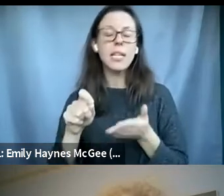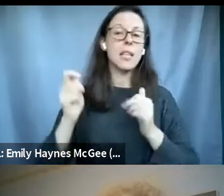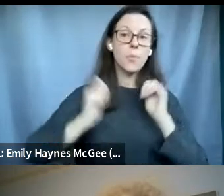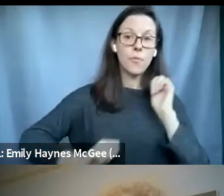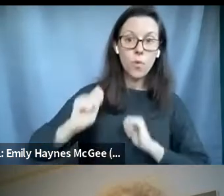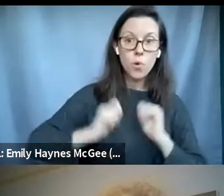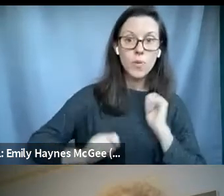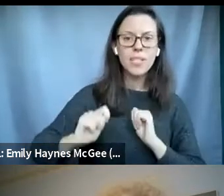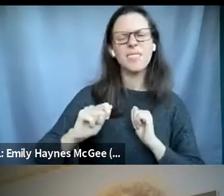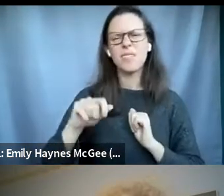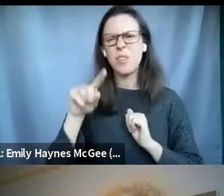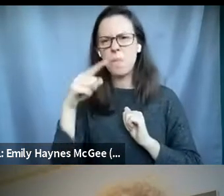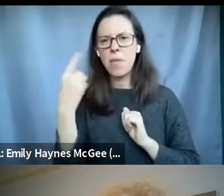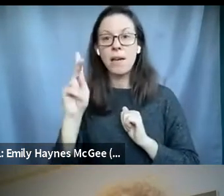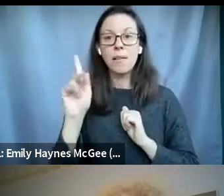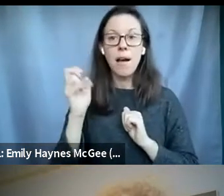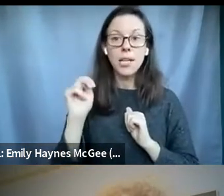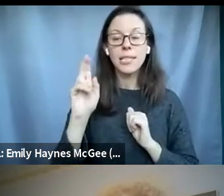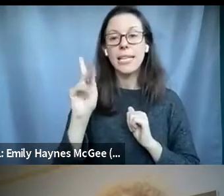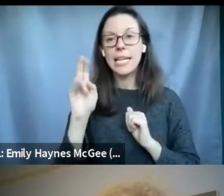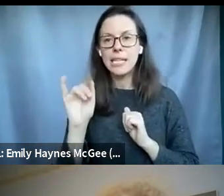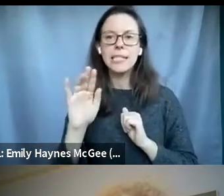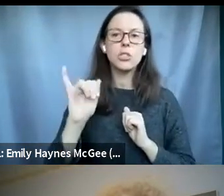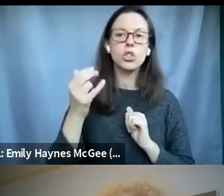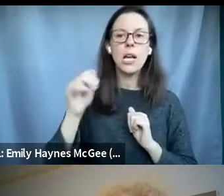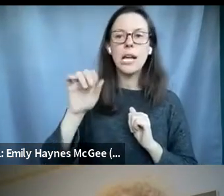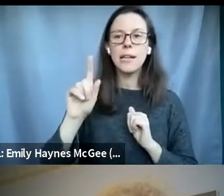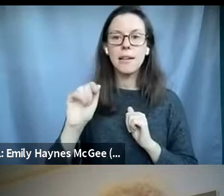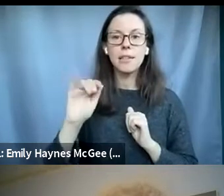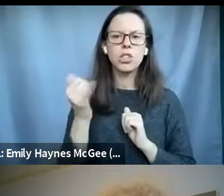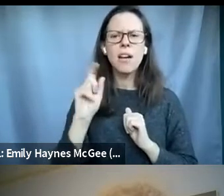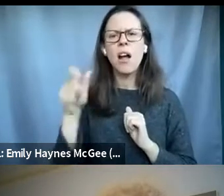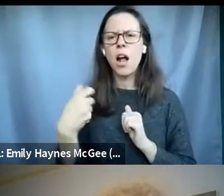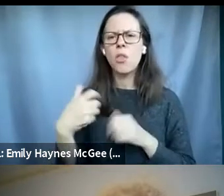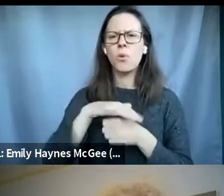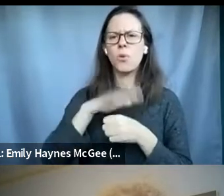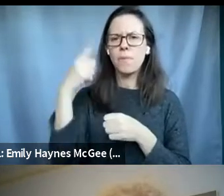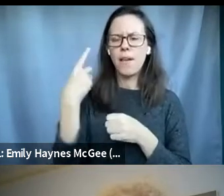Black Cotton Candy, Jada J, other performers and we would stream the film that Curtis created